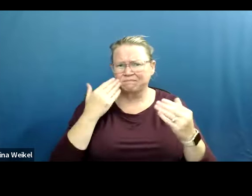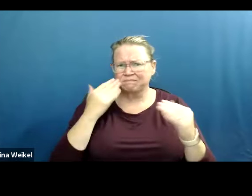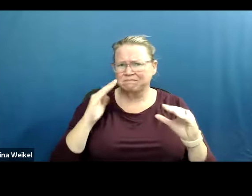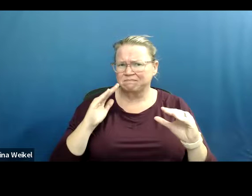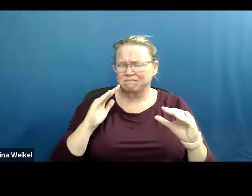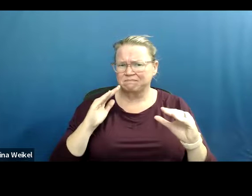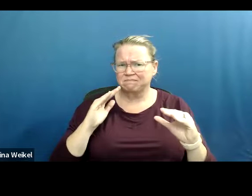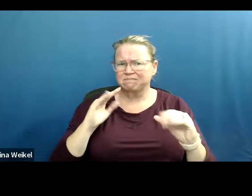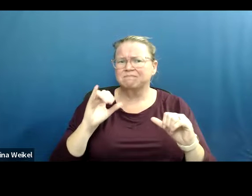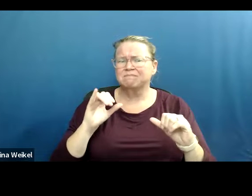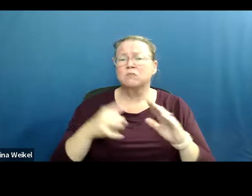Harm (He/Him): There's show captions.